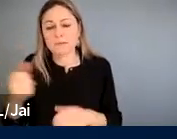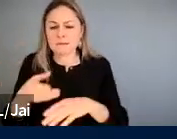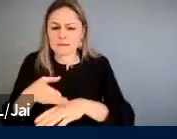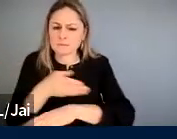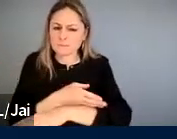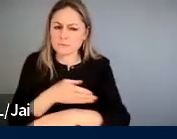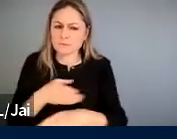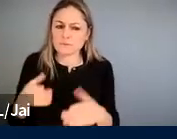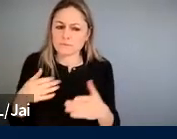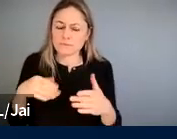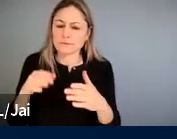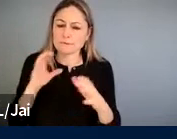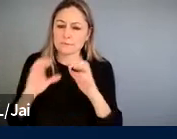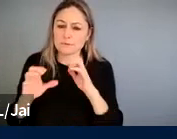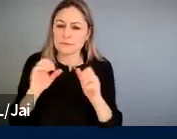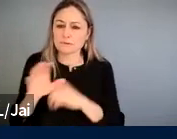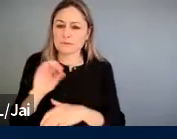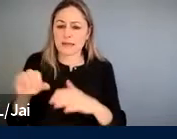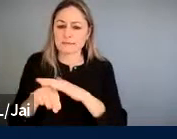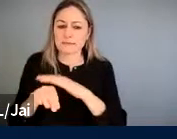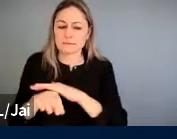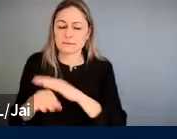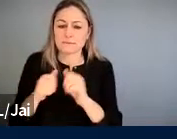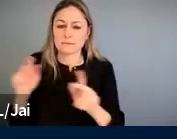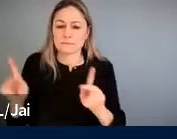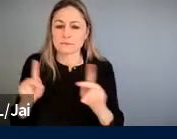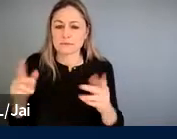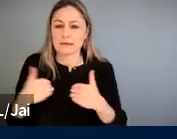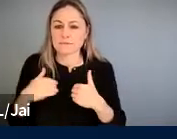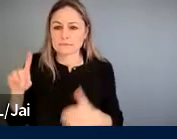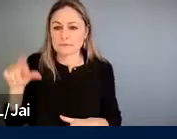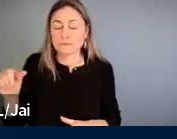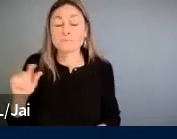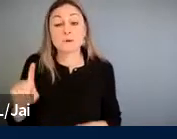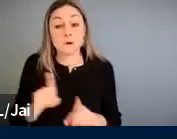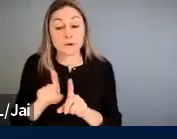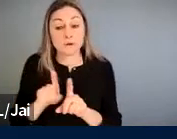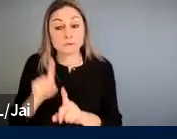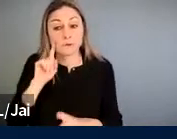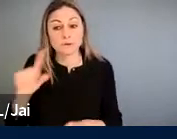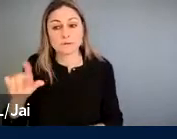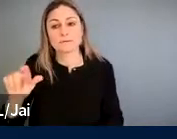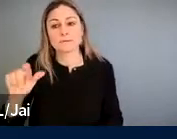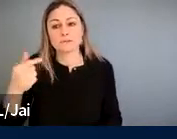disabilities. We also heard that generative AI is supporting students with disabilities